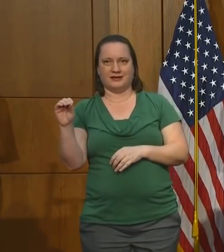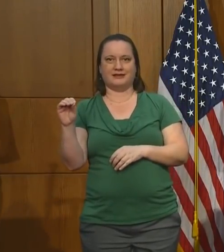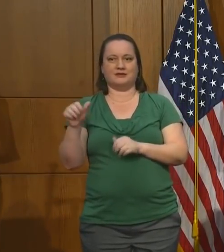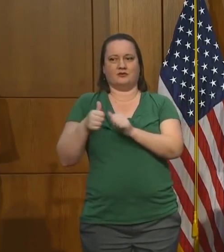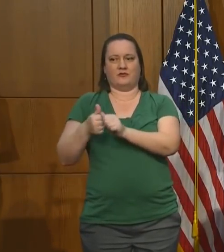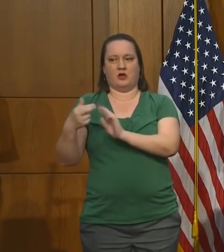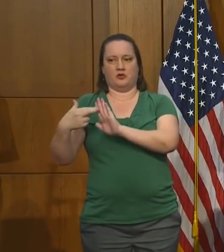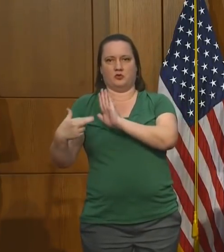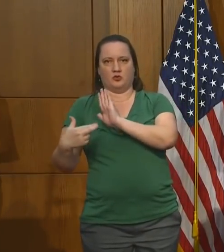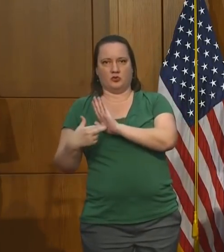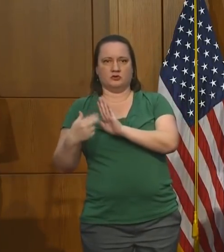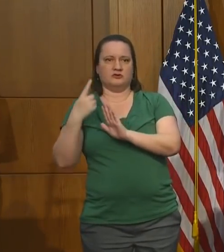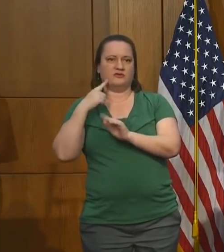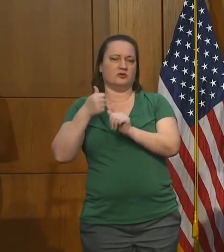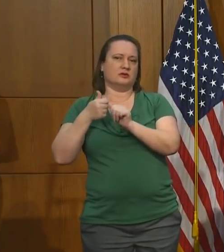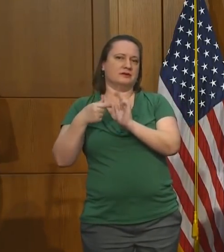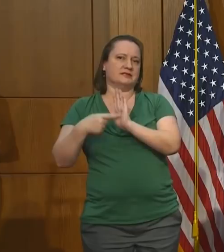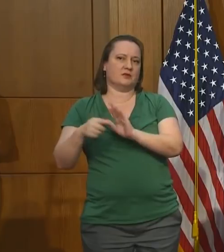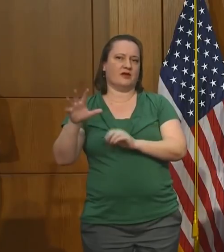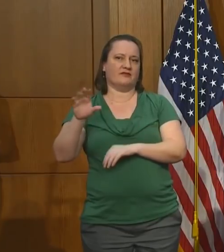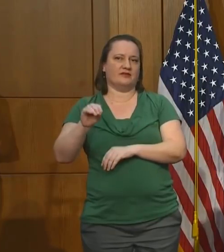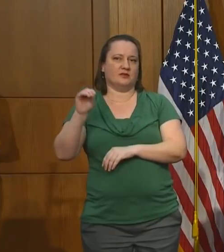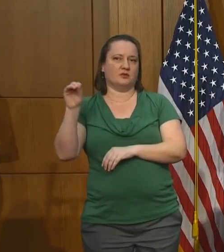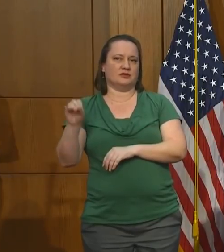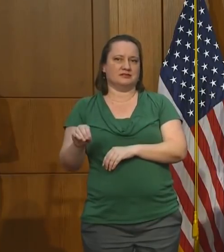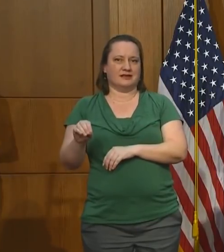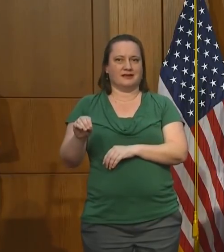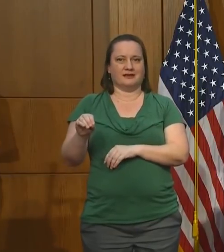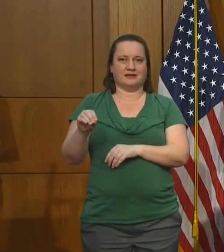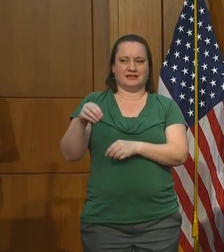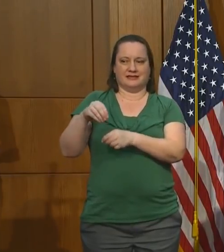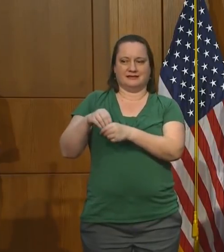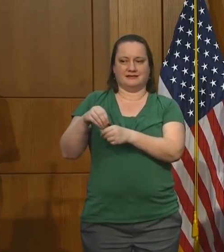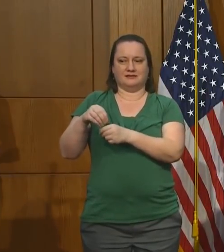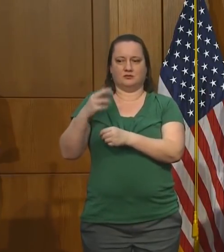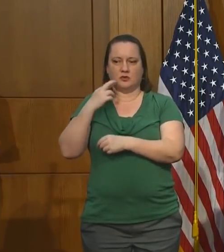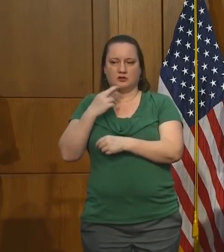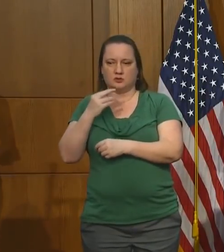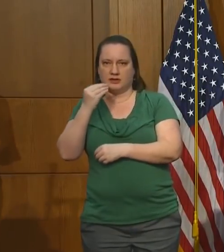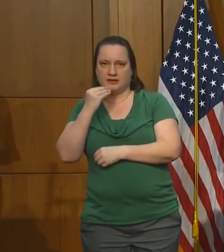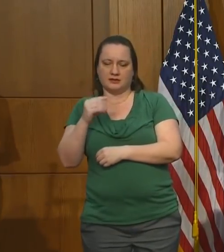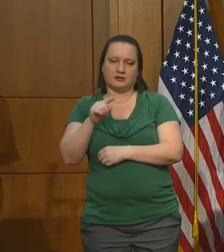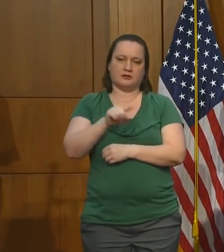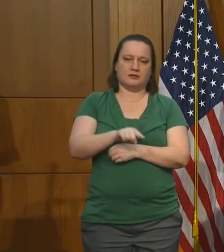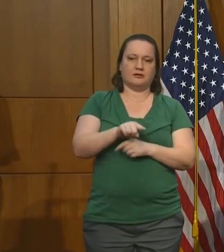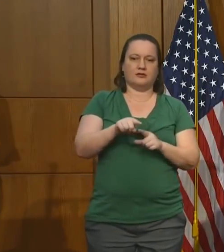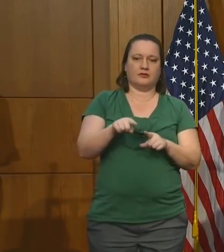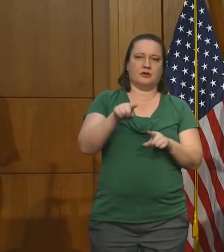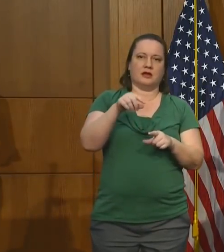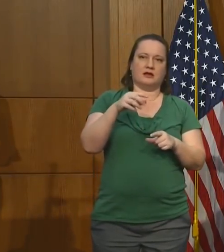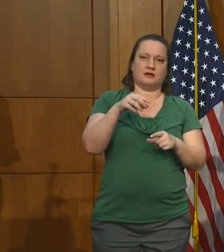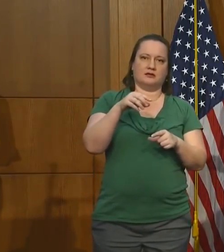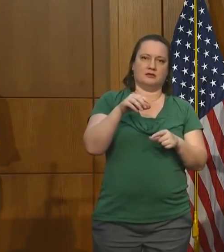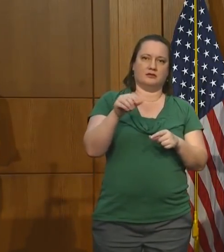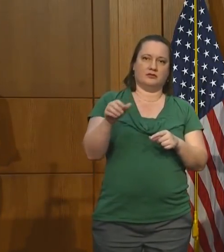GOVERNOR WOULD SUPPORT WE'RE NOT ENCOURAGING ONE COUNTY TO ONCE ALSO ALLOWED 50% INSIDE